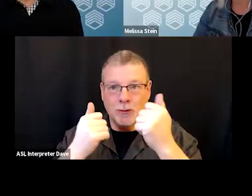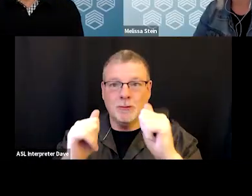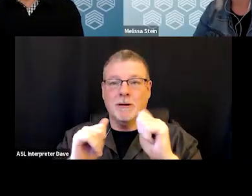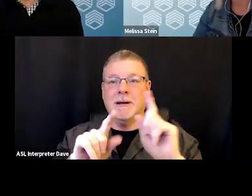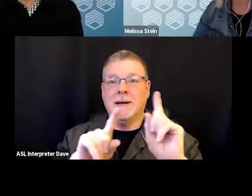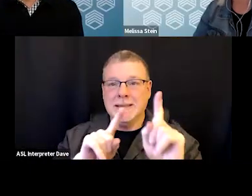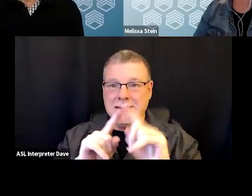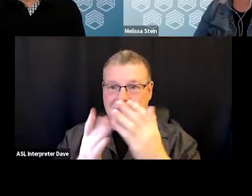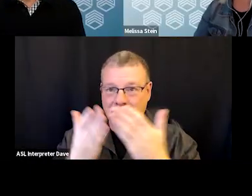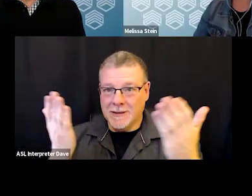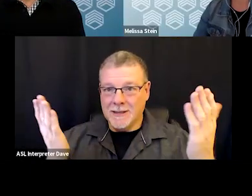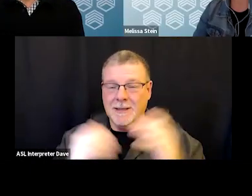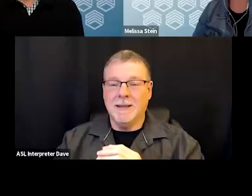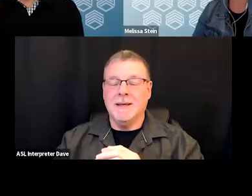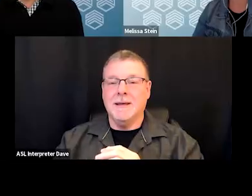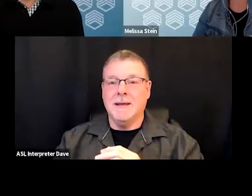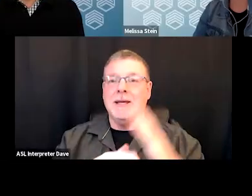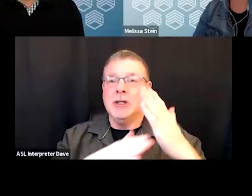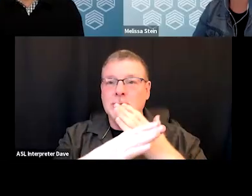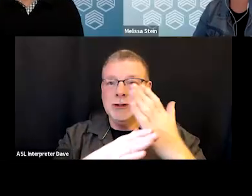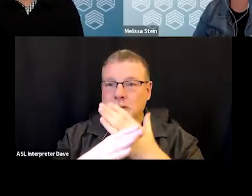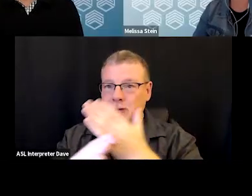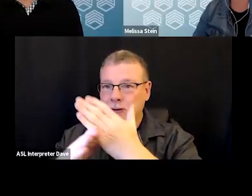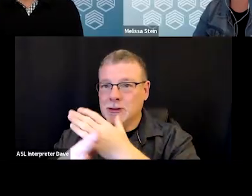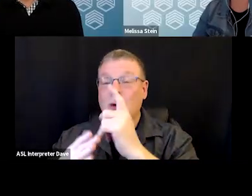and keep sharing what works and what seems to work.